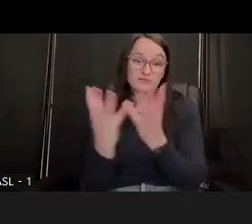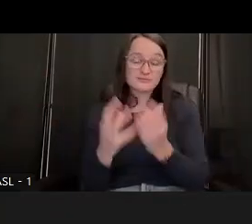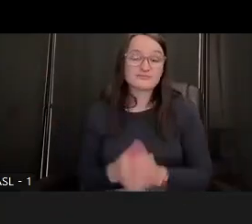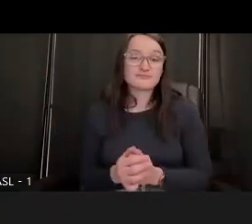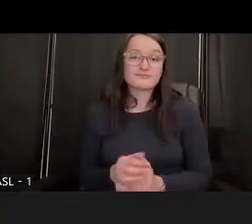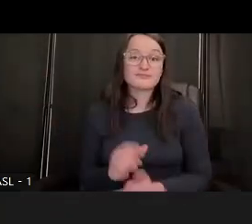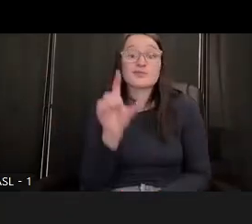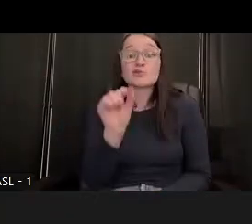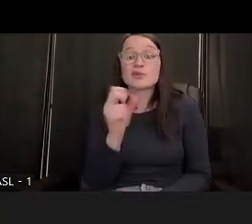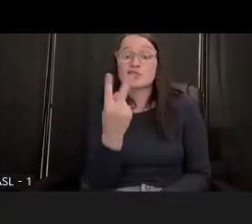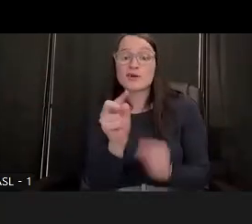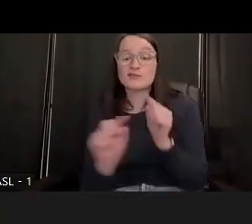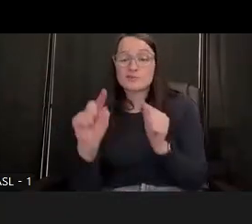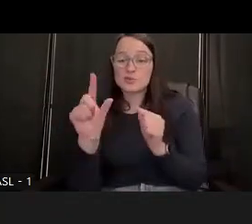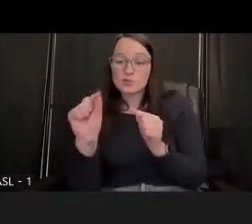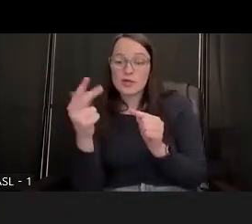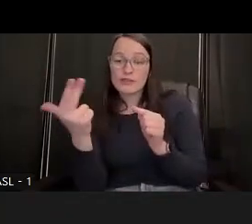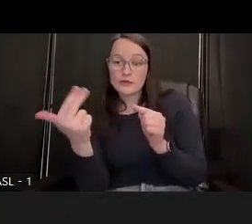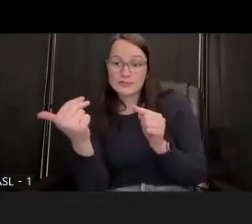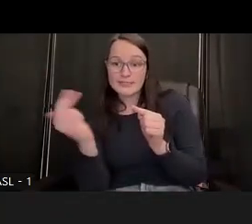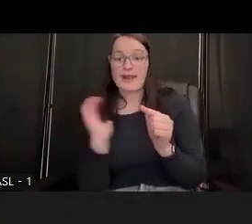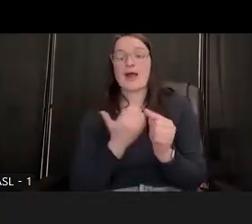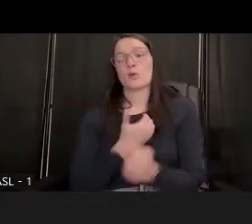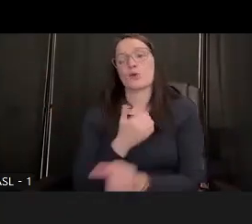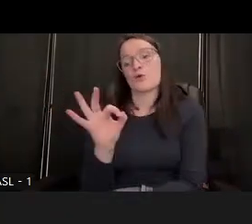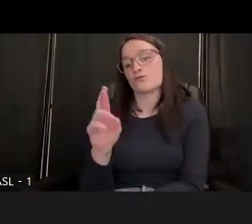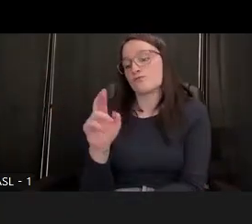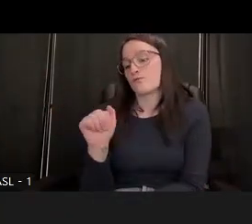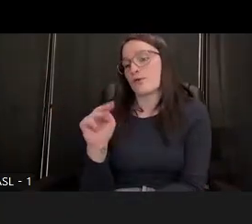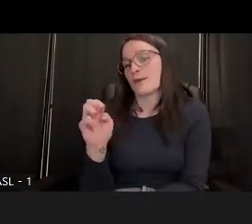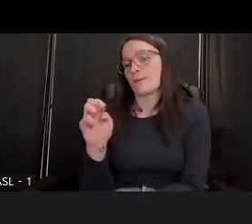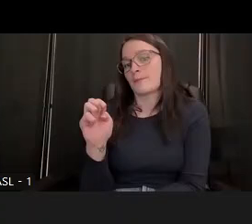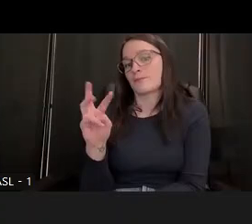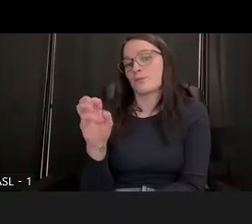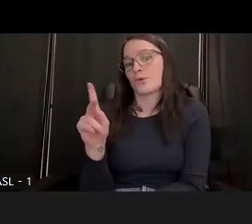uh framework for change when it came to large hiring efforts really began to think about new